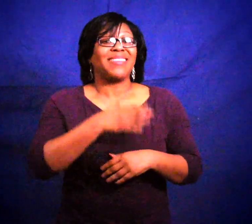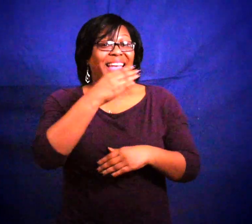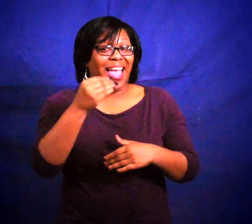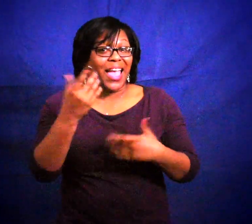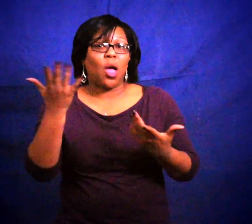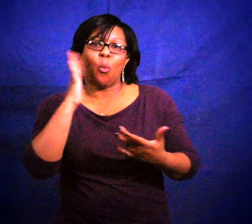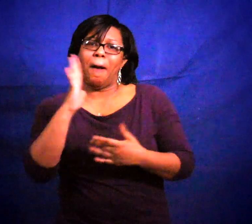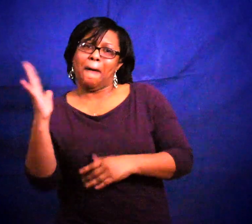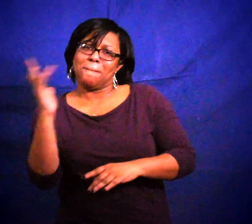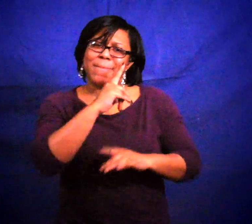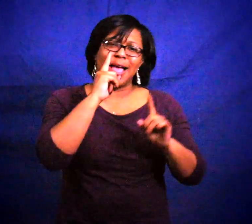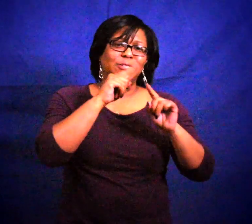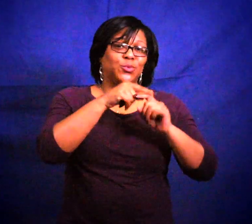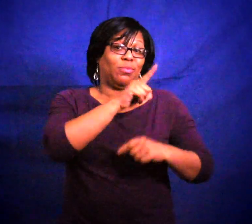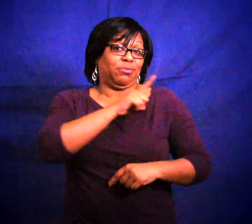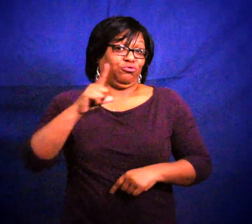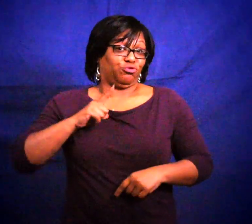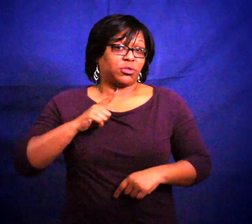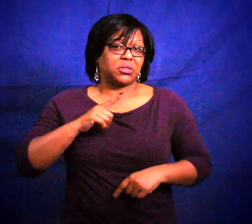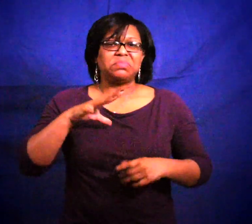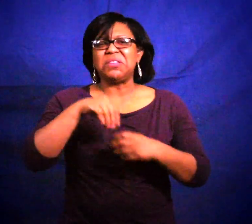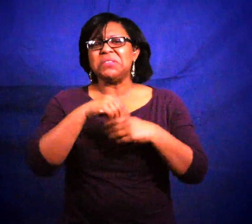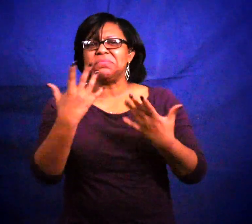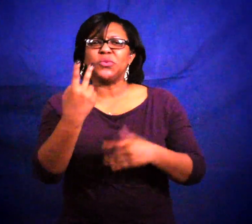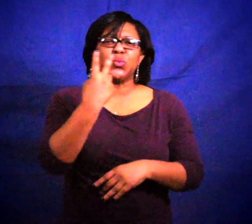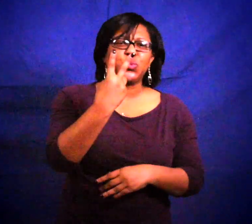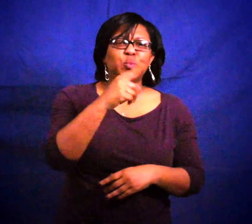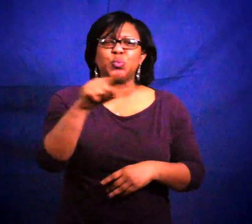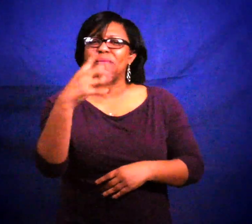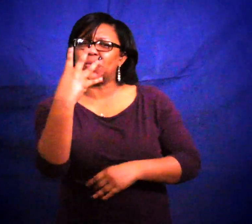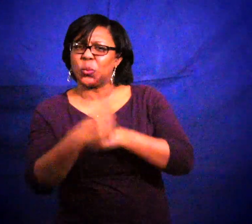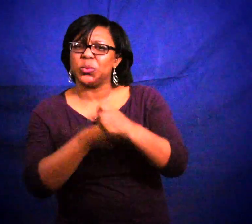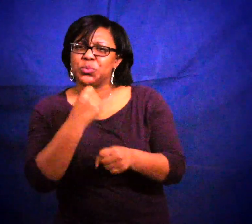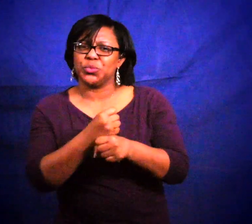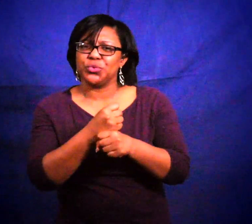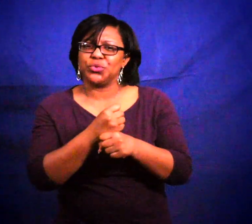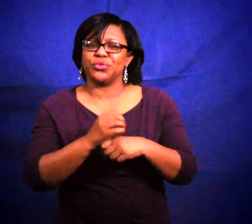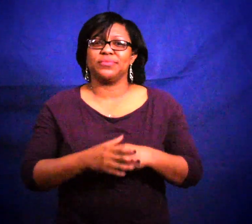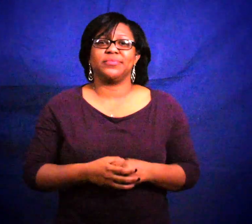can come back to the legislature in two to four years.